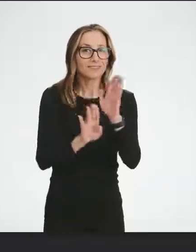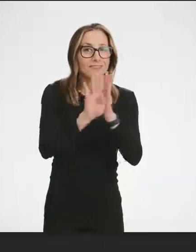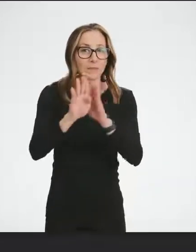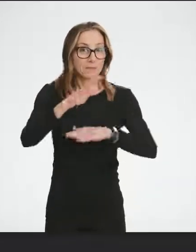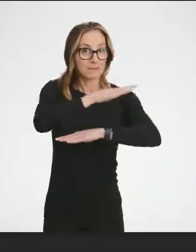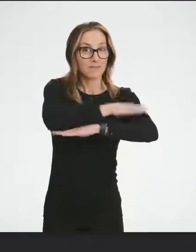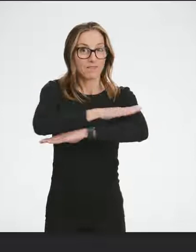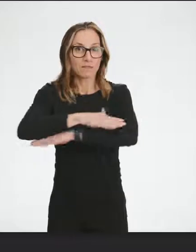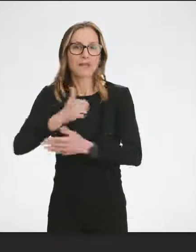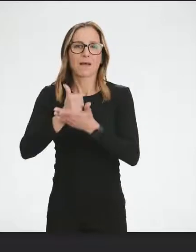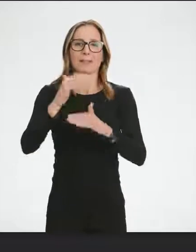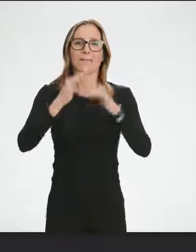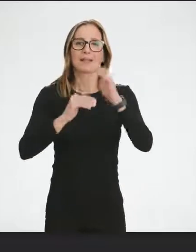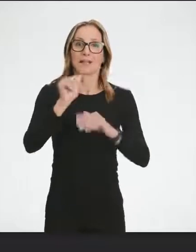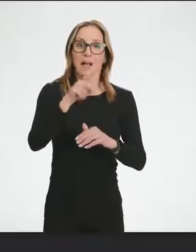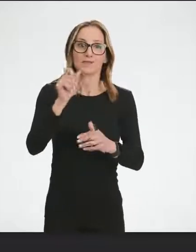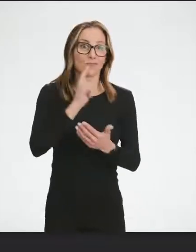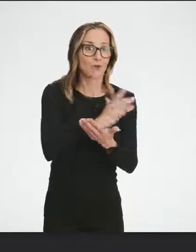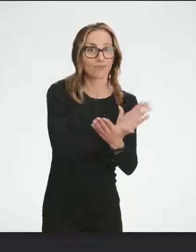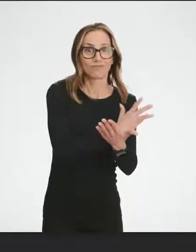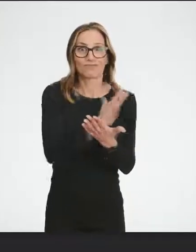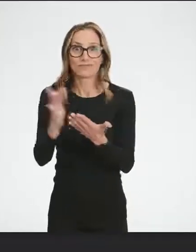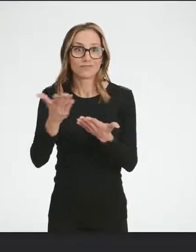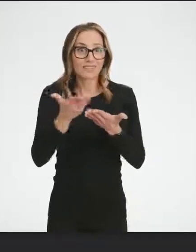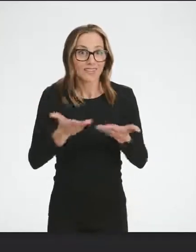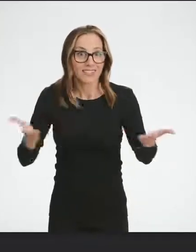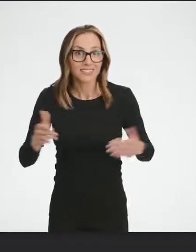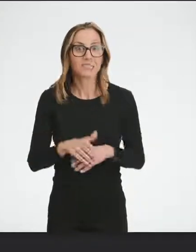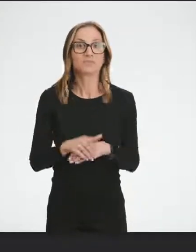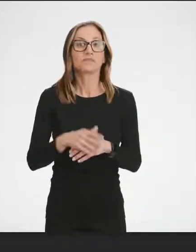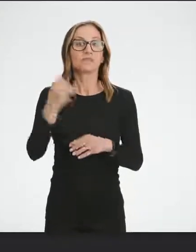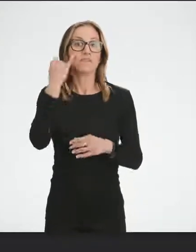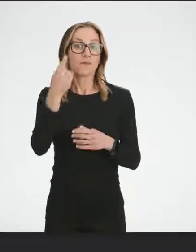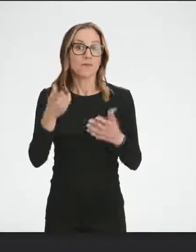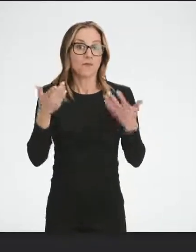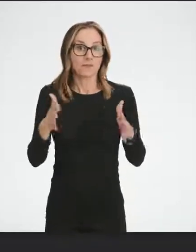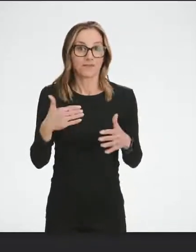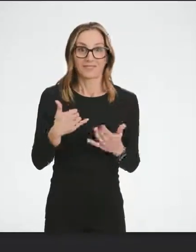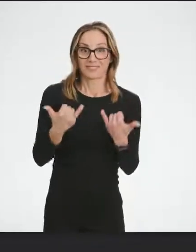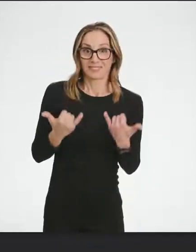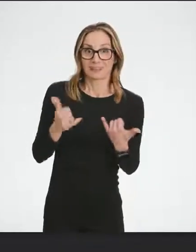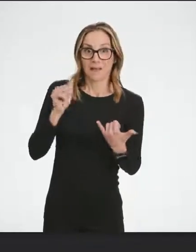Now, if you have an existing app, it's easy to adopt these new technologies incrementally.